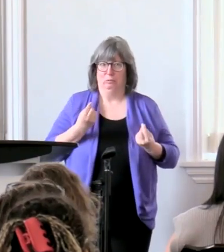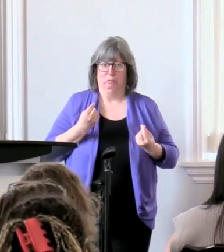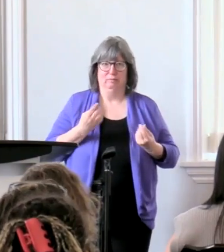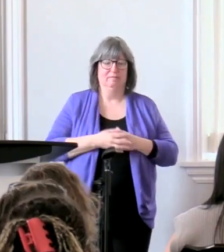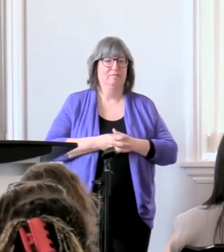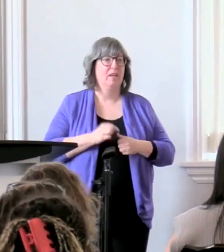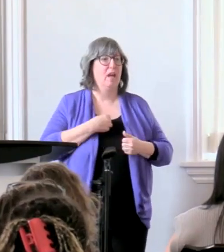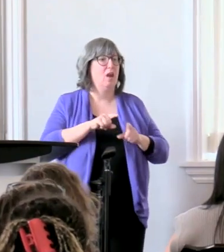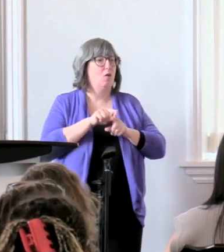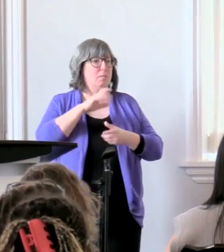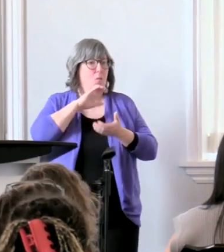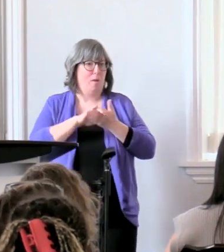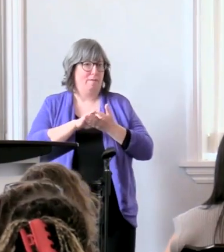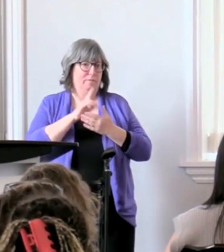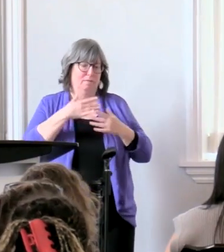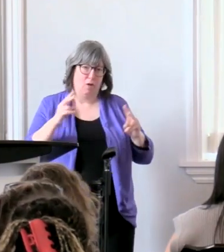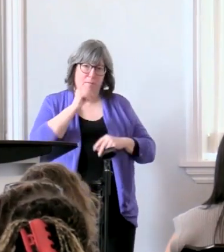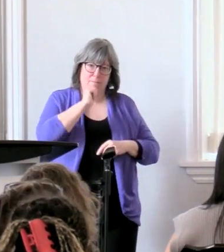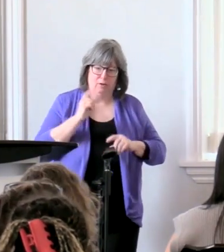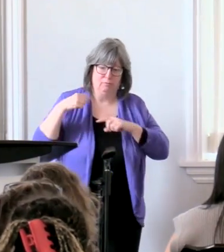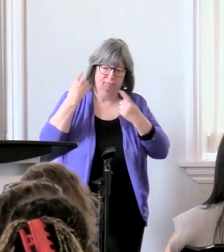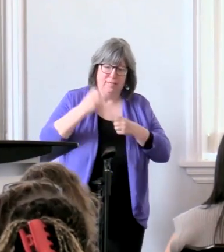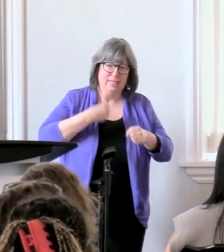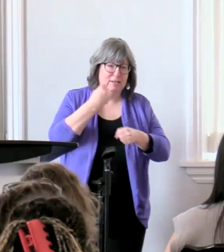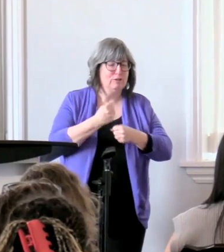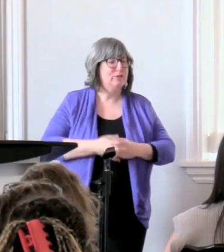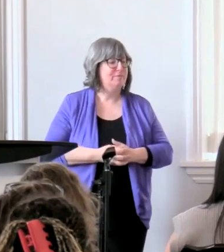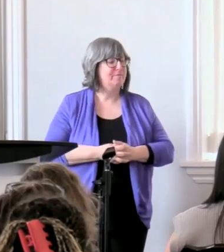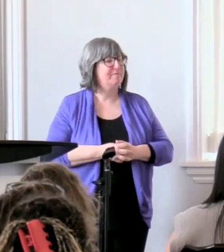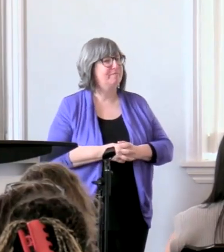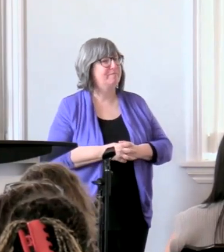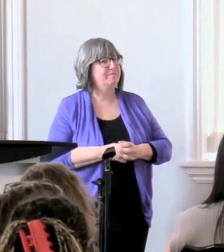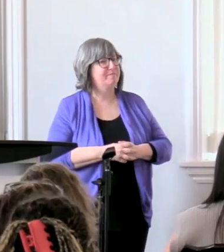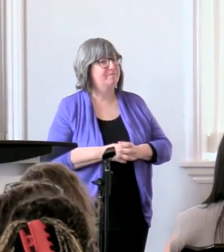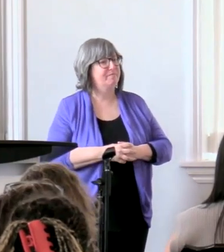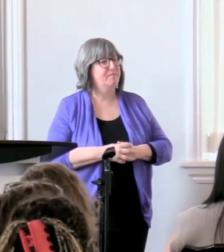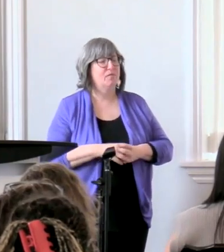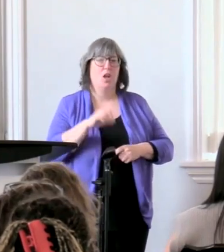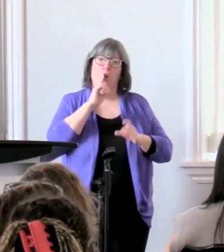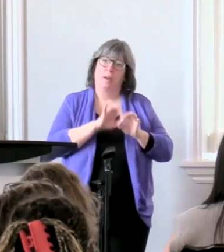And my wife, who has been very patient with me over the years. It's very important to volunteer.